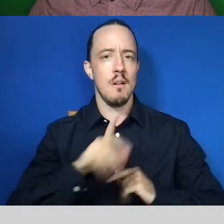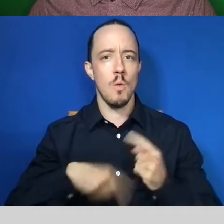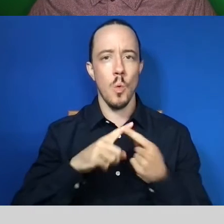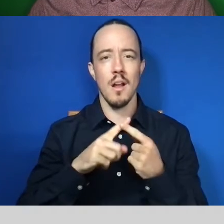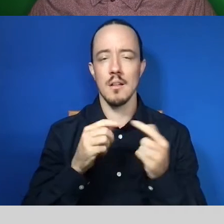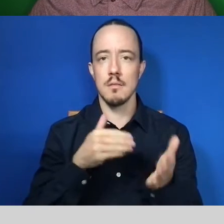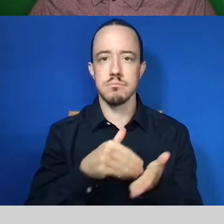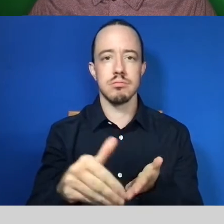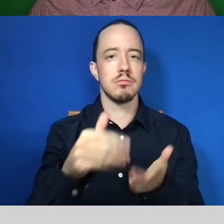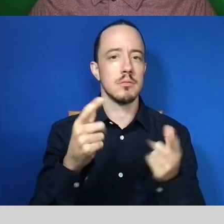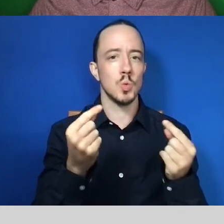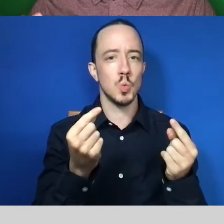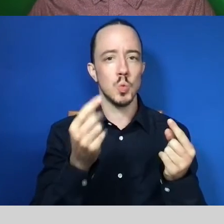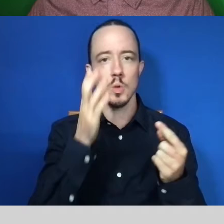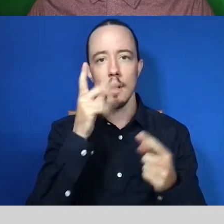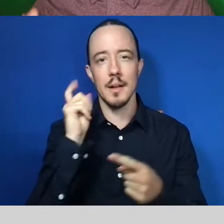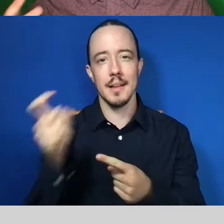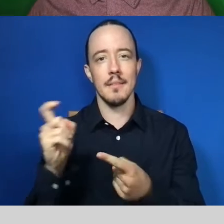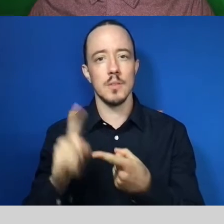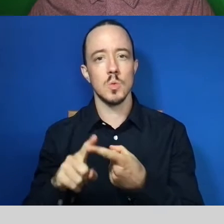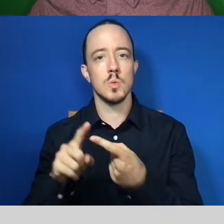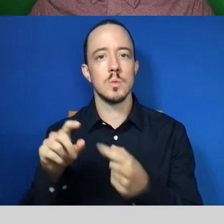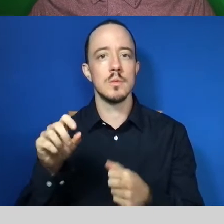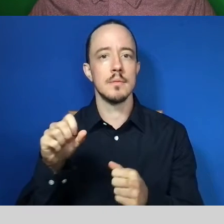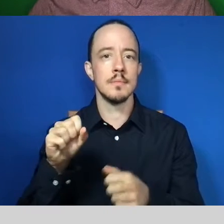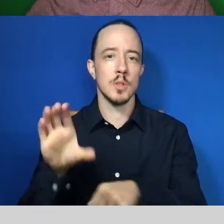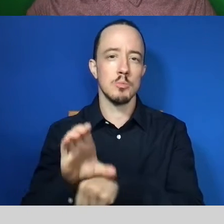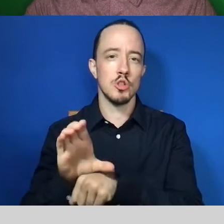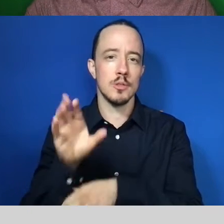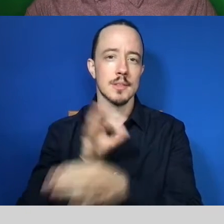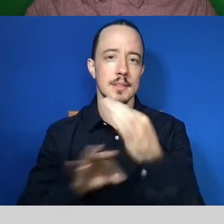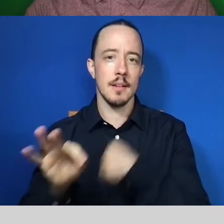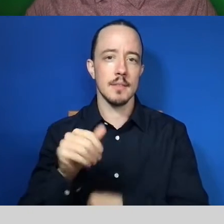when we can delegate a repetitive task to a program, instead of doing it ourselves.